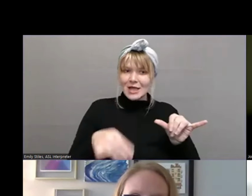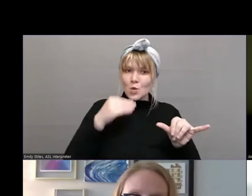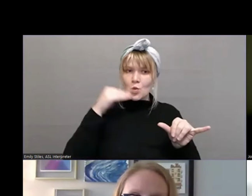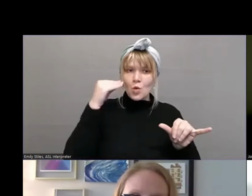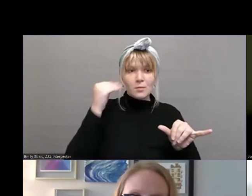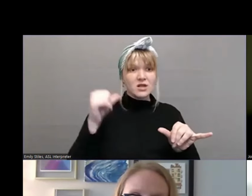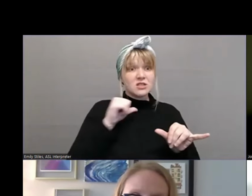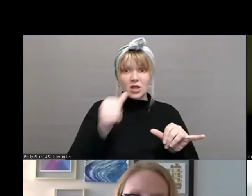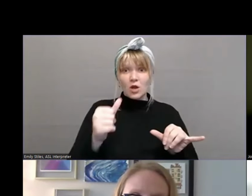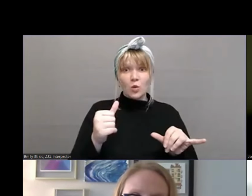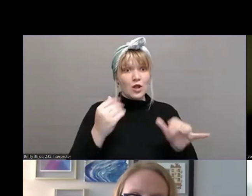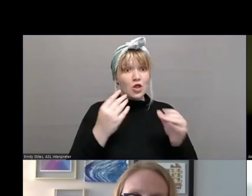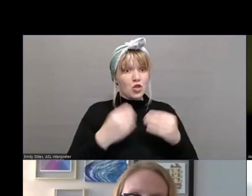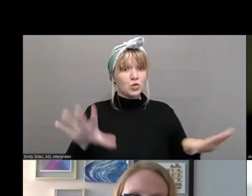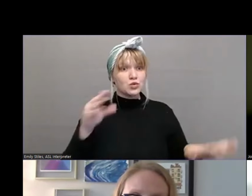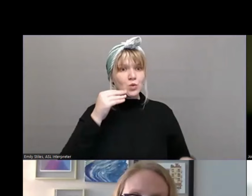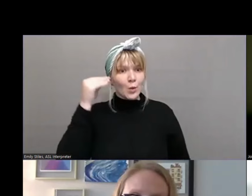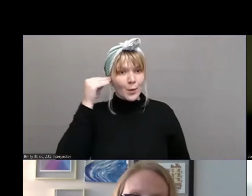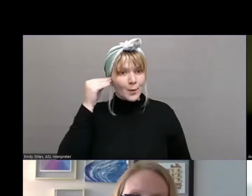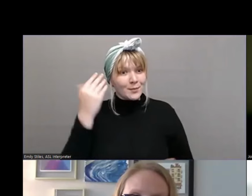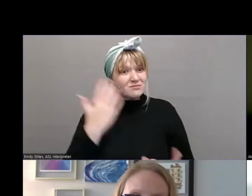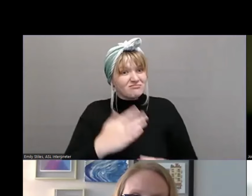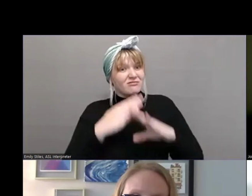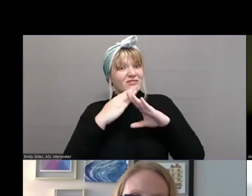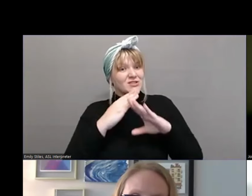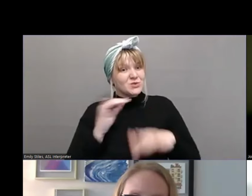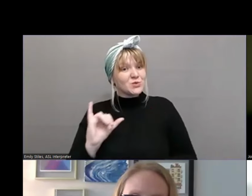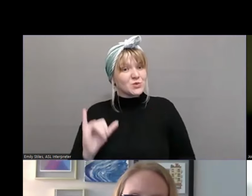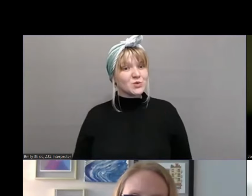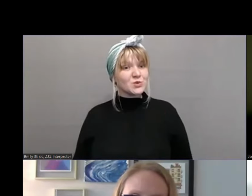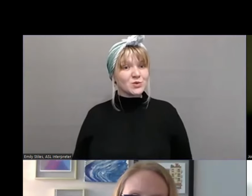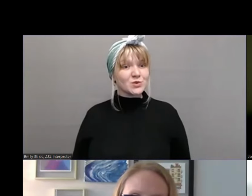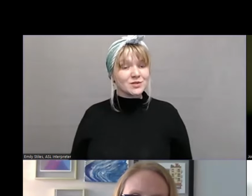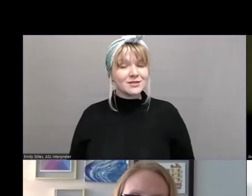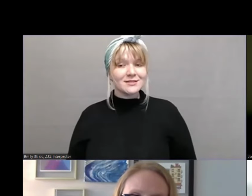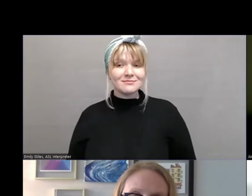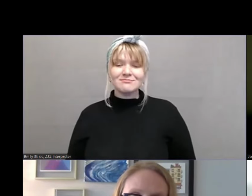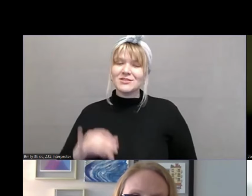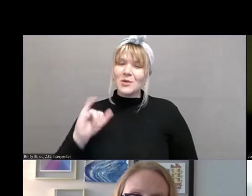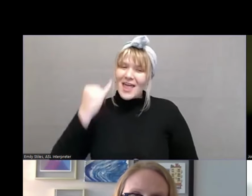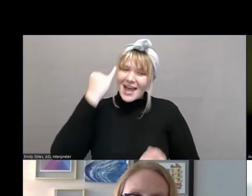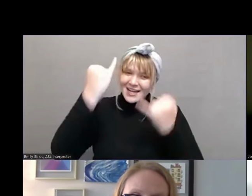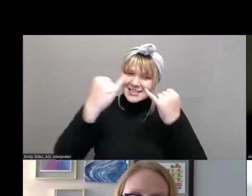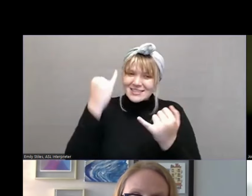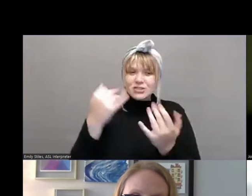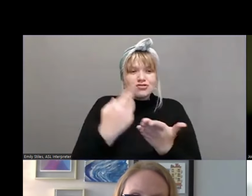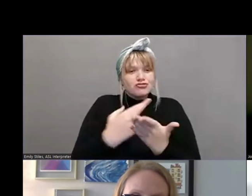Basically, these ideas and resources are very helpful to be able to add to the bag of things